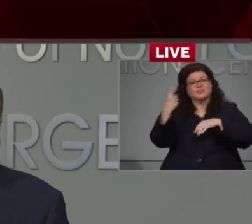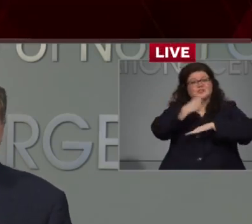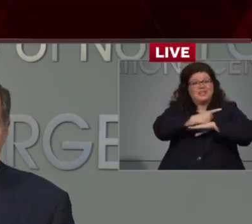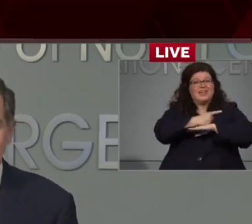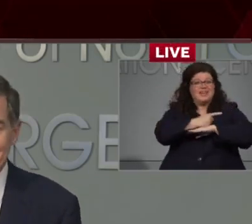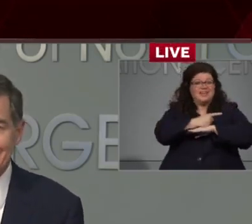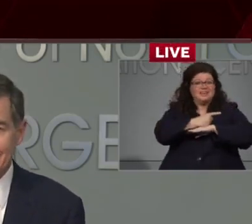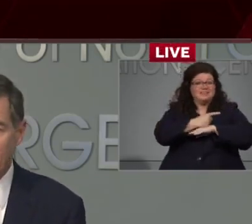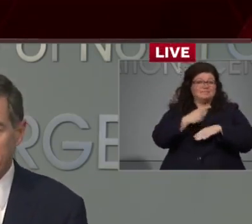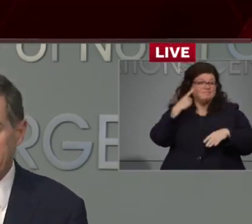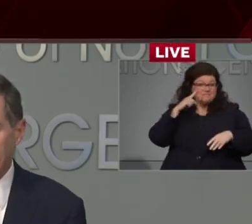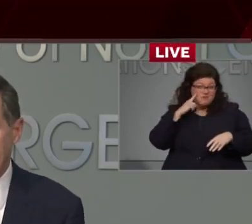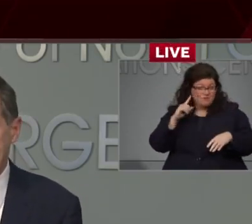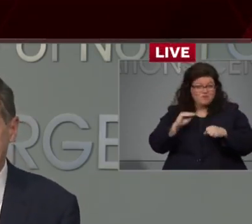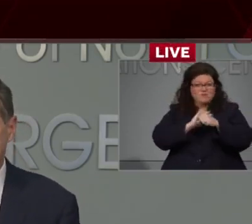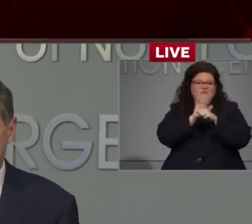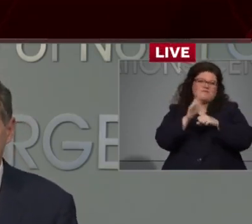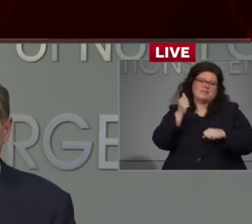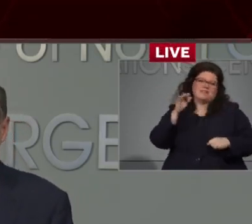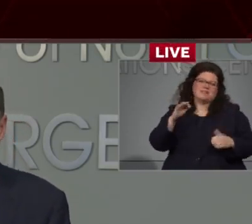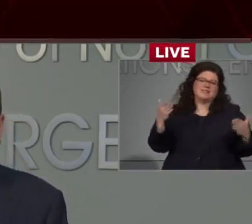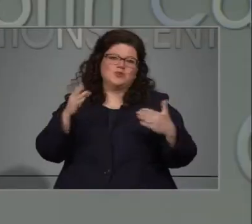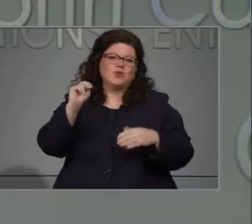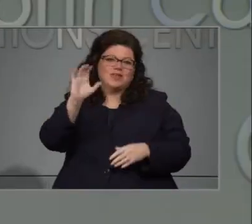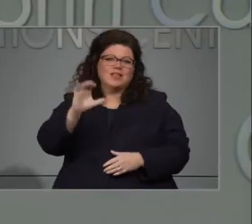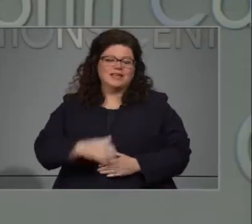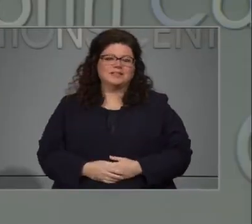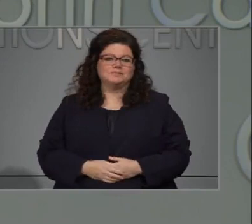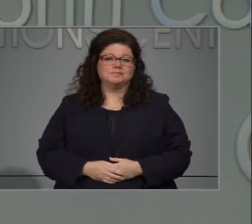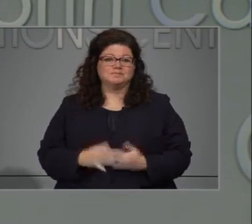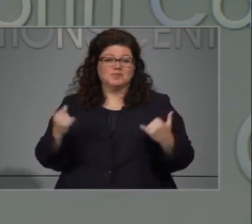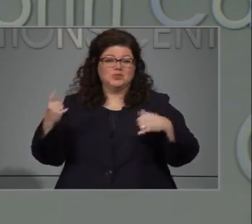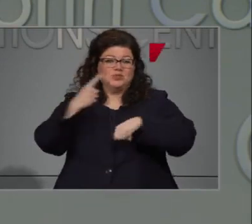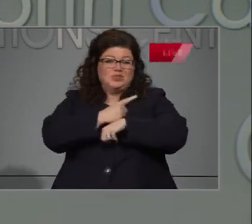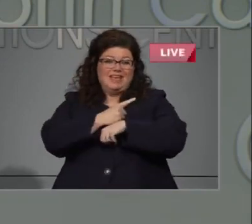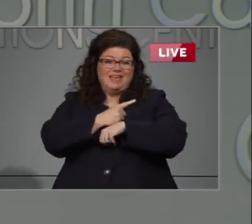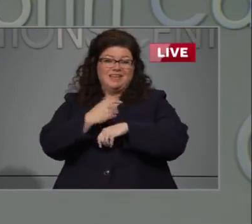THE AND HIS CORONAVIRUS TASK FORCE TEAM.